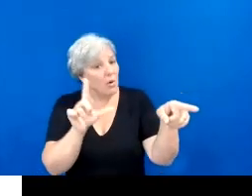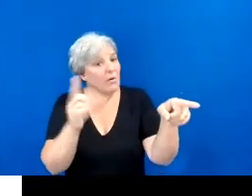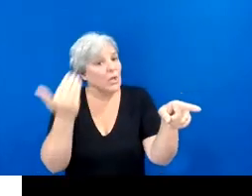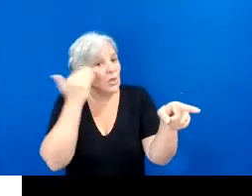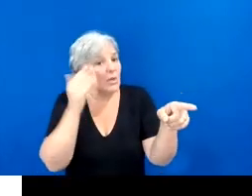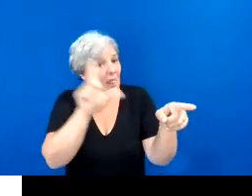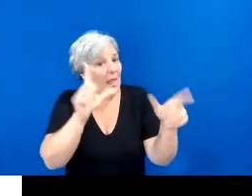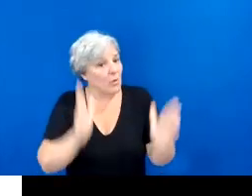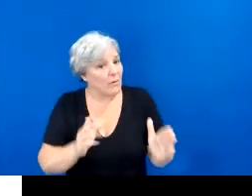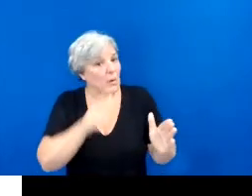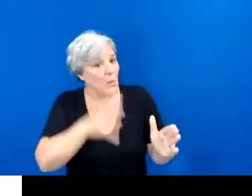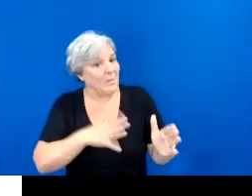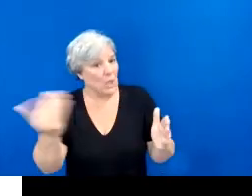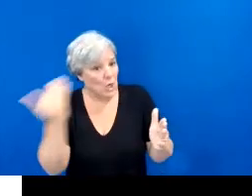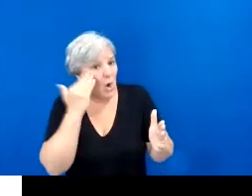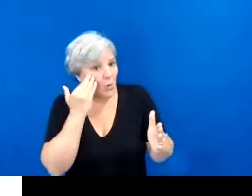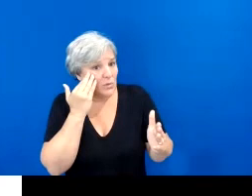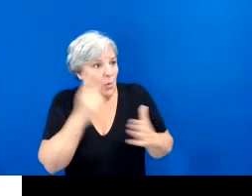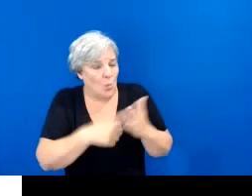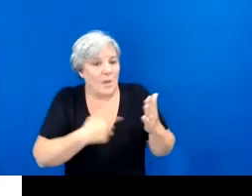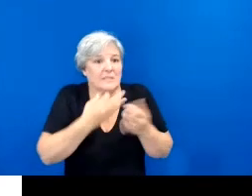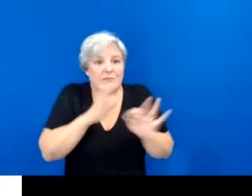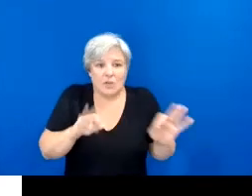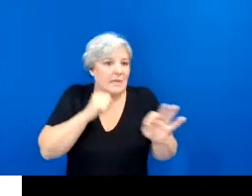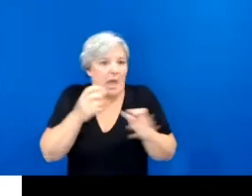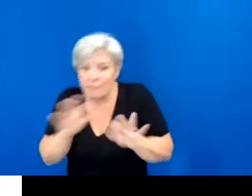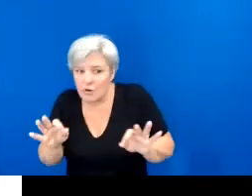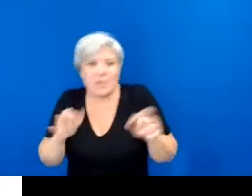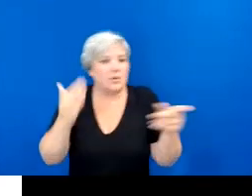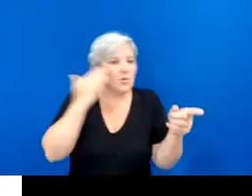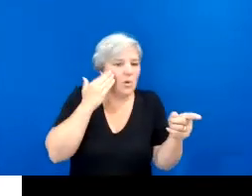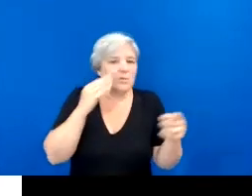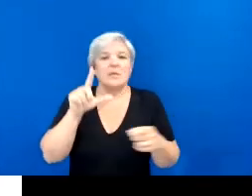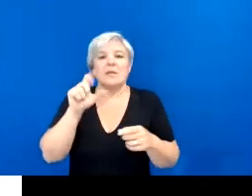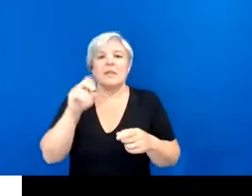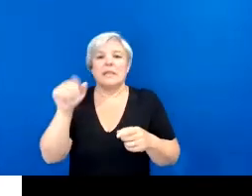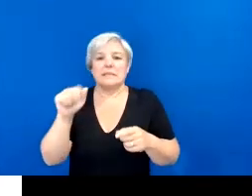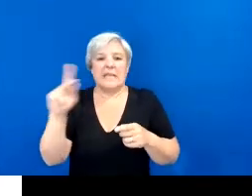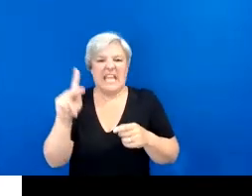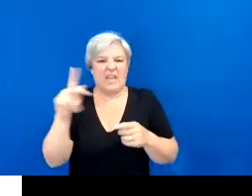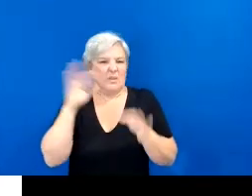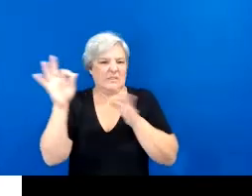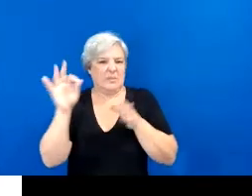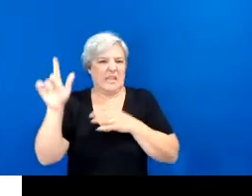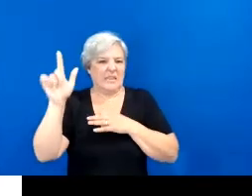And so that's from the solution. And Linda K. may have a better answer, but